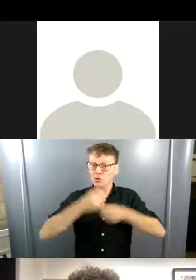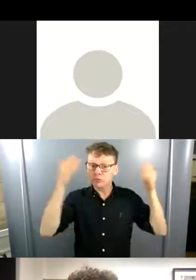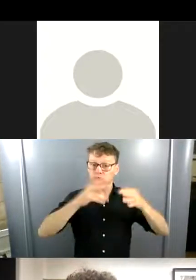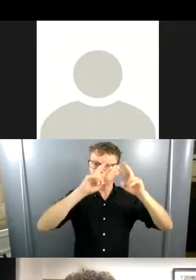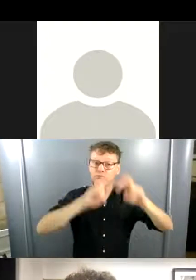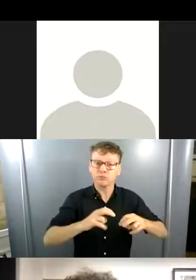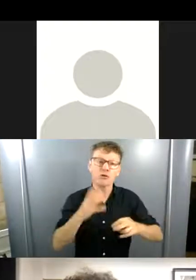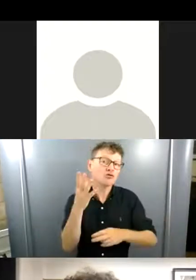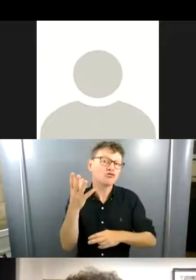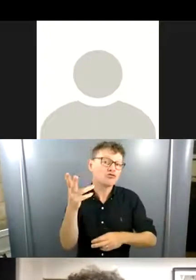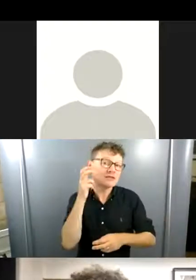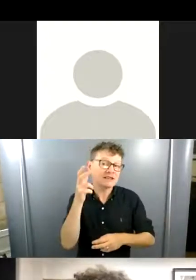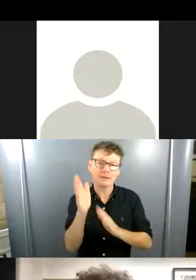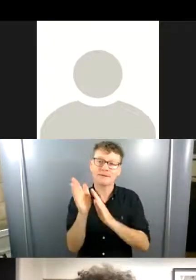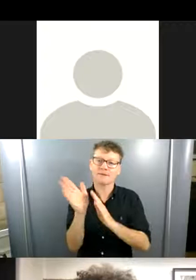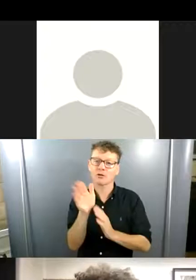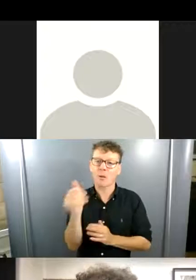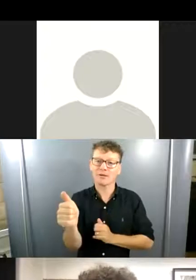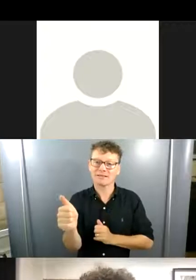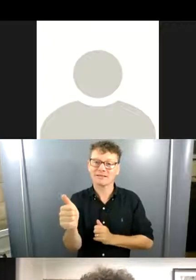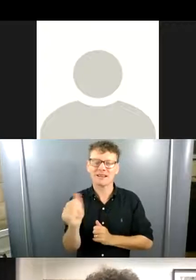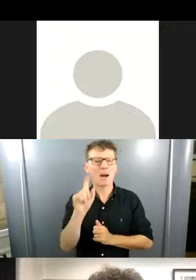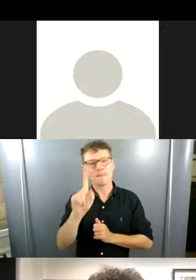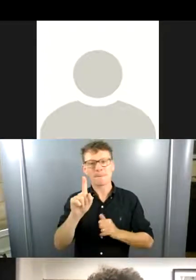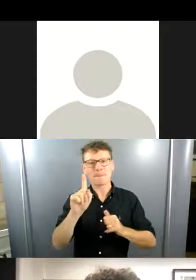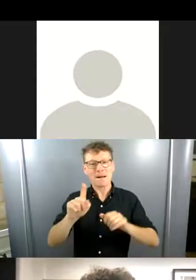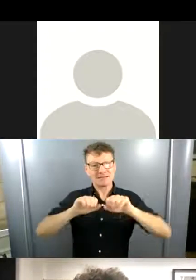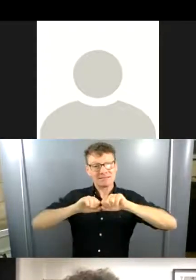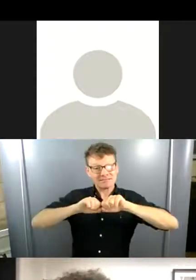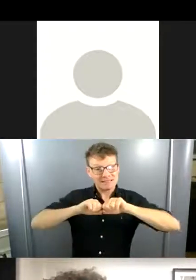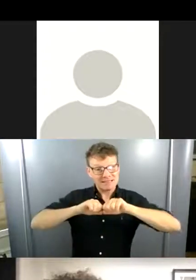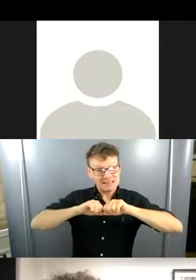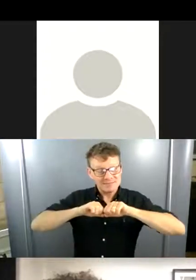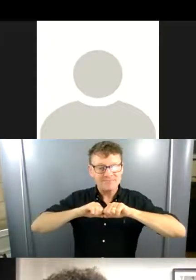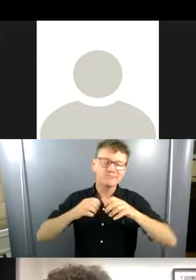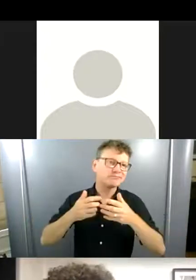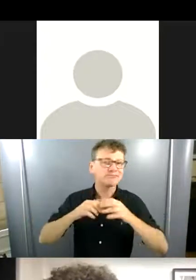although I said it hasn't really been researched there hasn't been much of a focus on it in